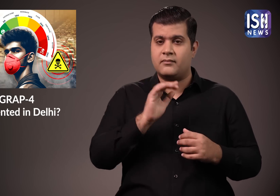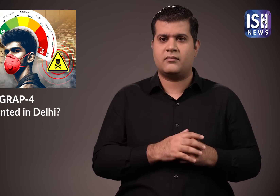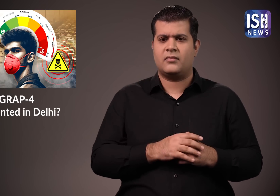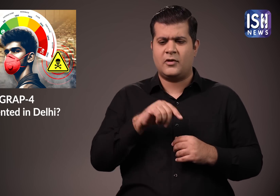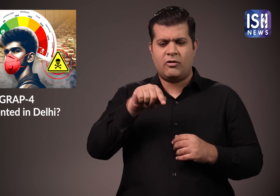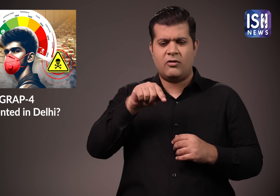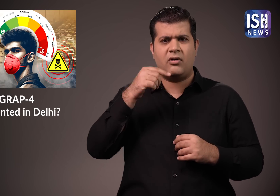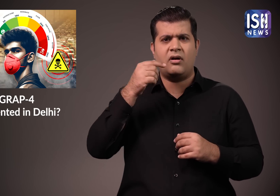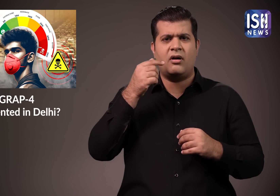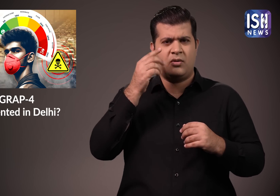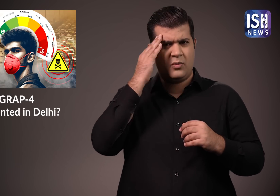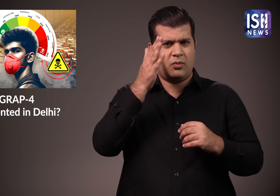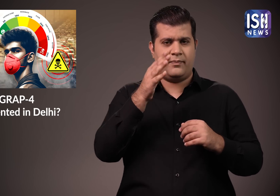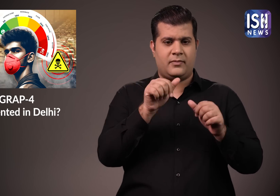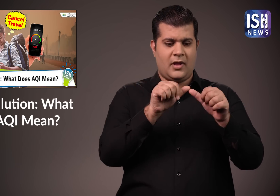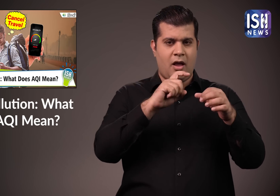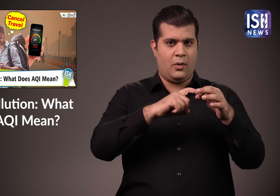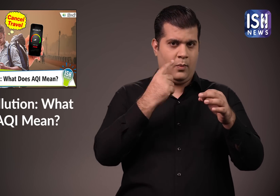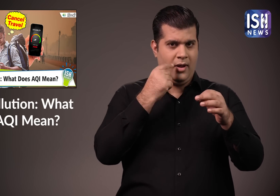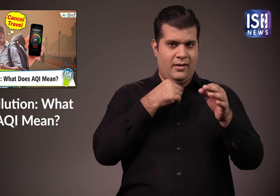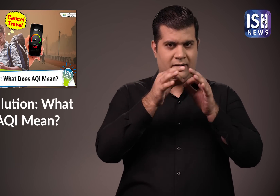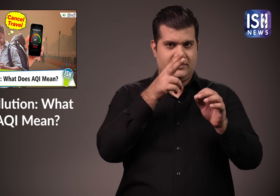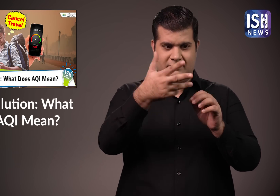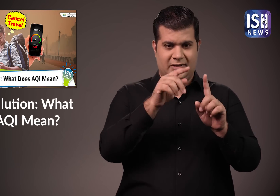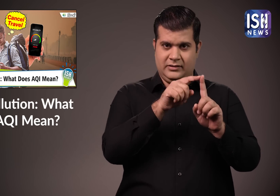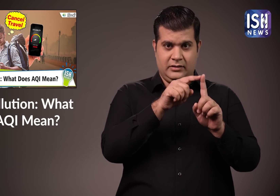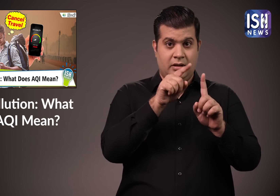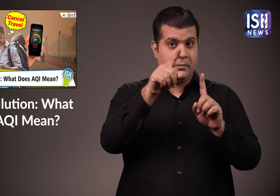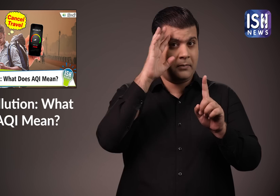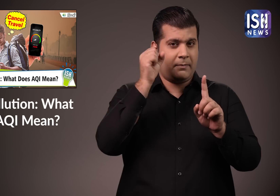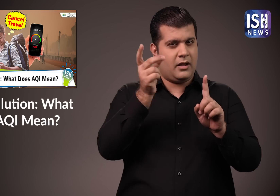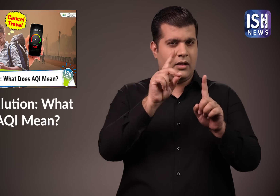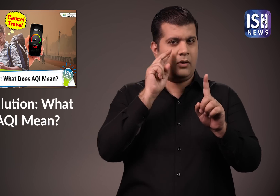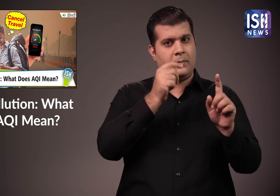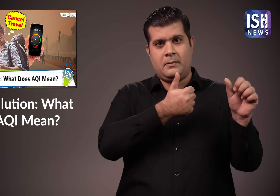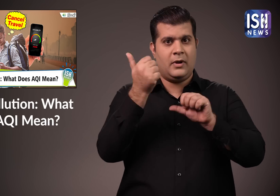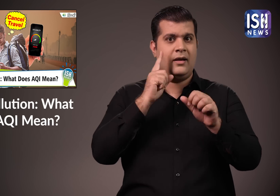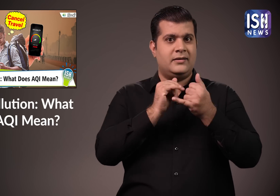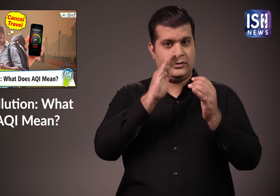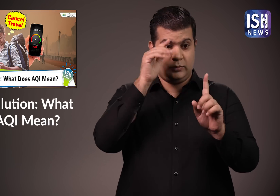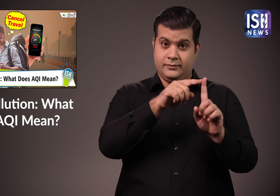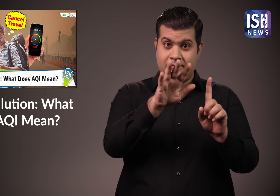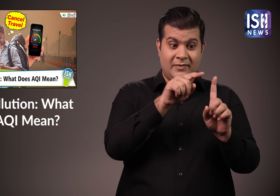Also, remember to watch ISH News' AQI explanation video.